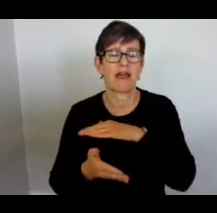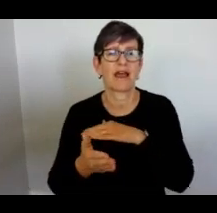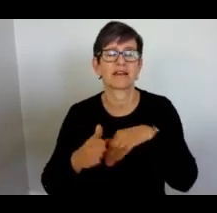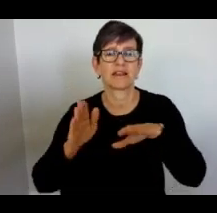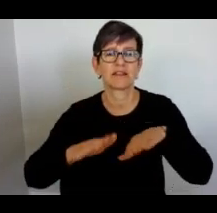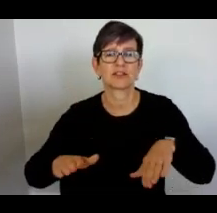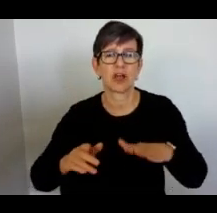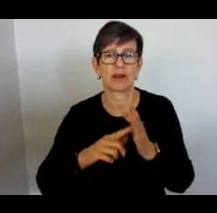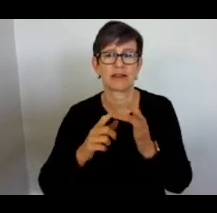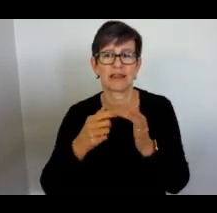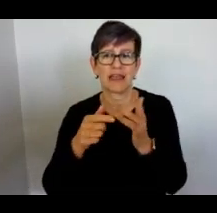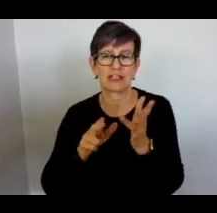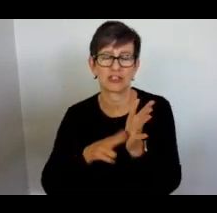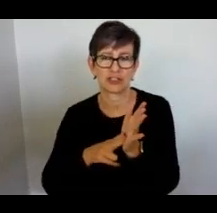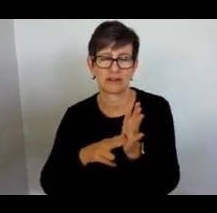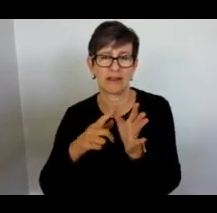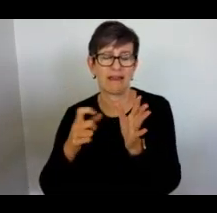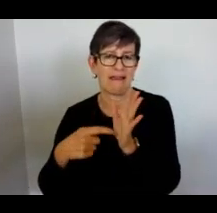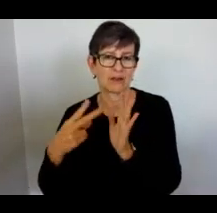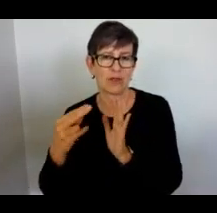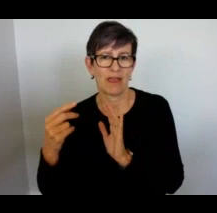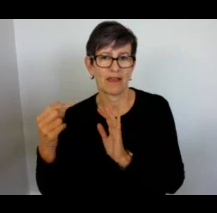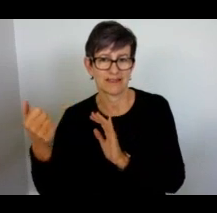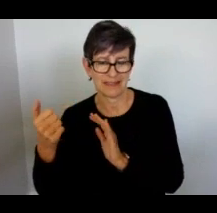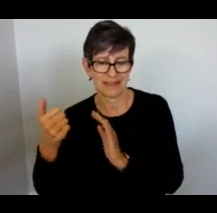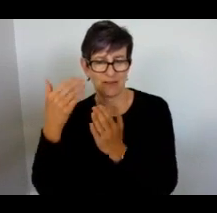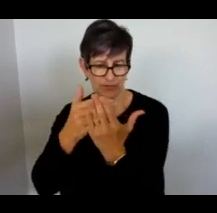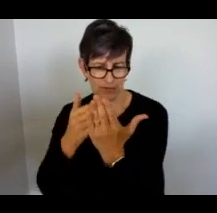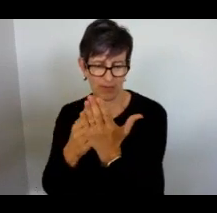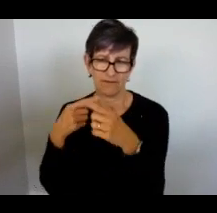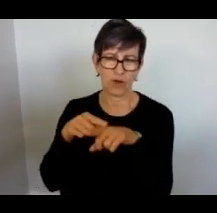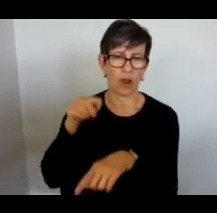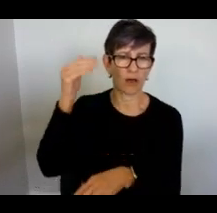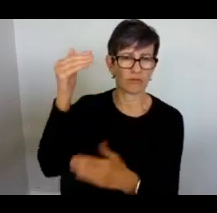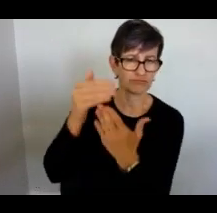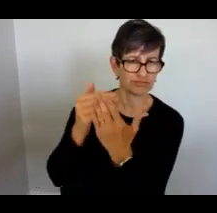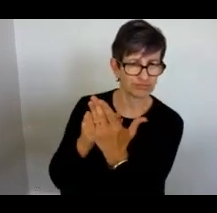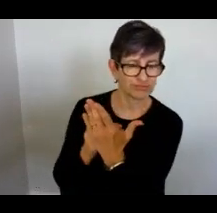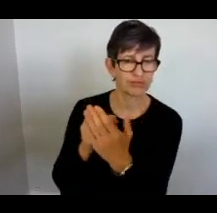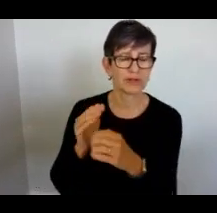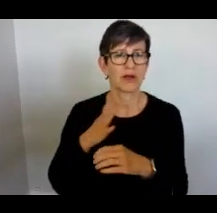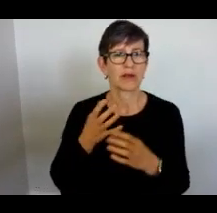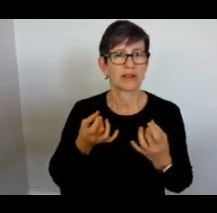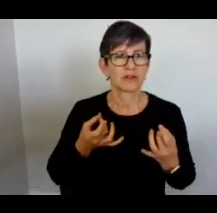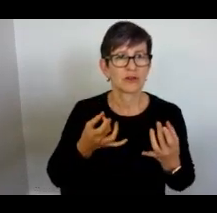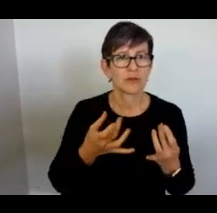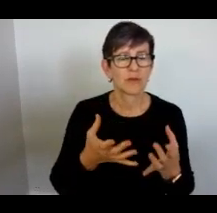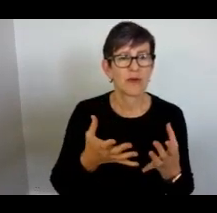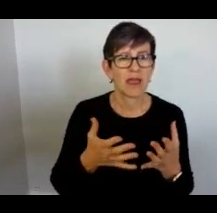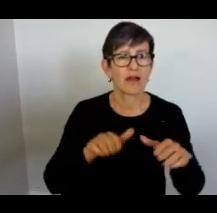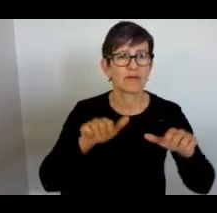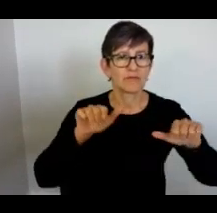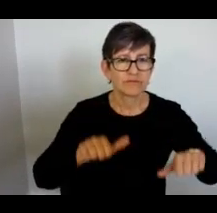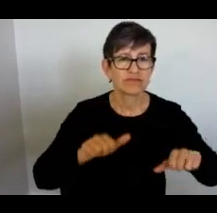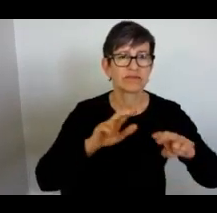2016 and that's primarily in relation to preparing and applying for child protection orders, transfer